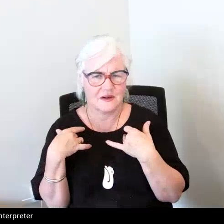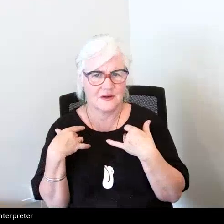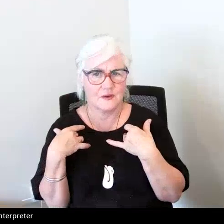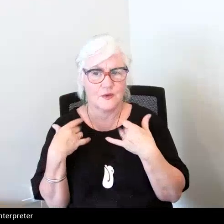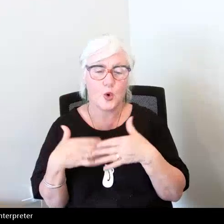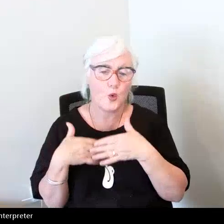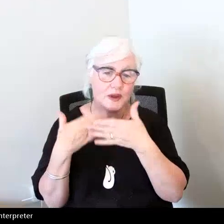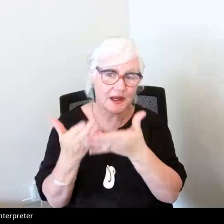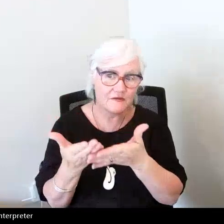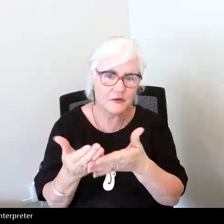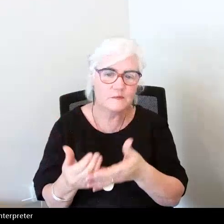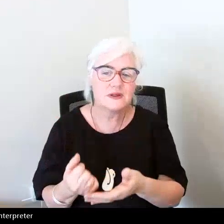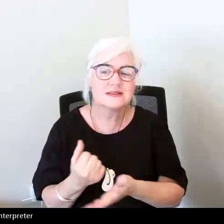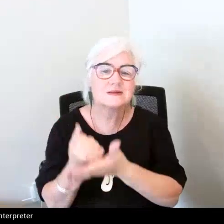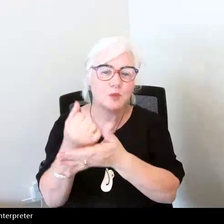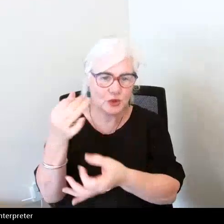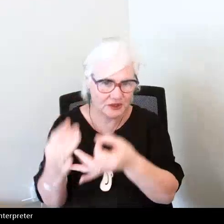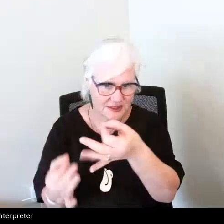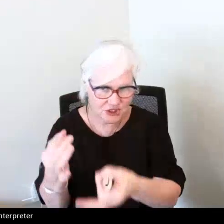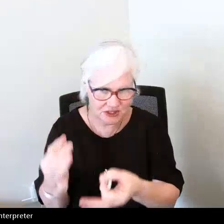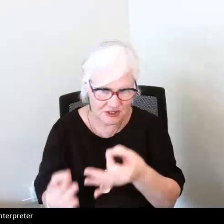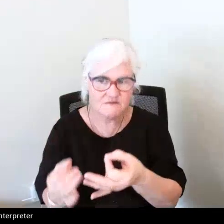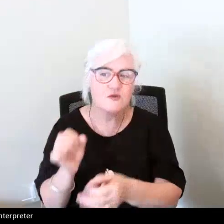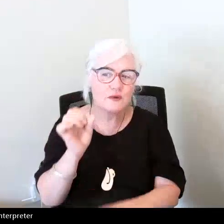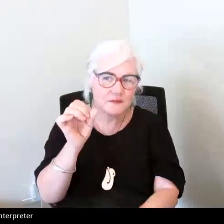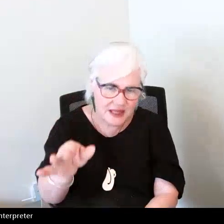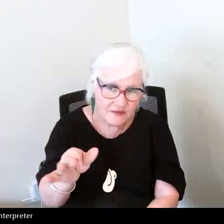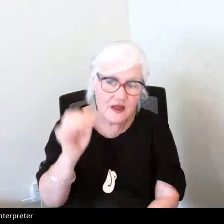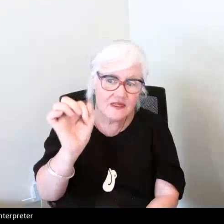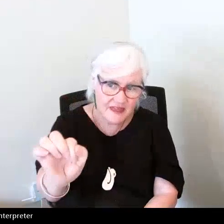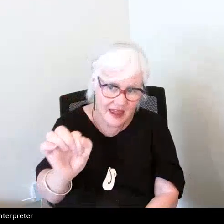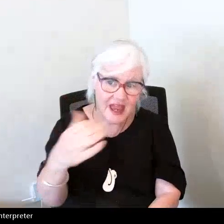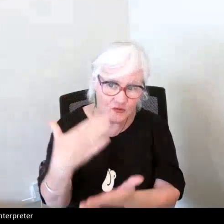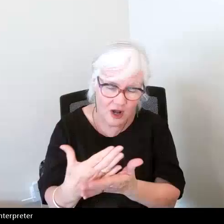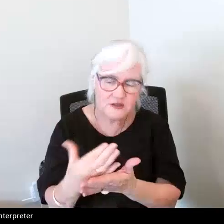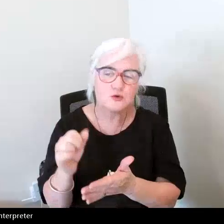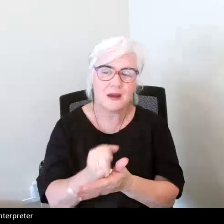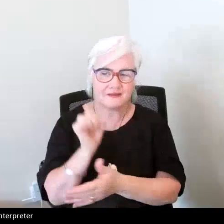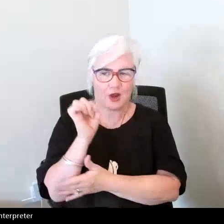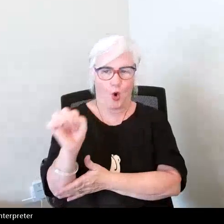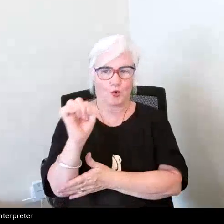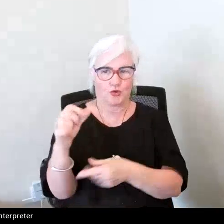decision making on their rights, based on their rights, to make their own choices. So it's based